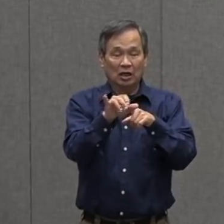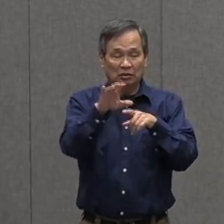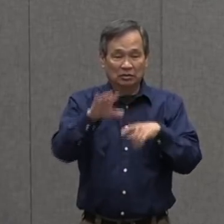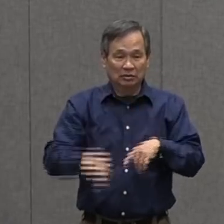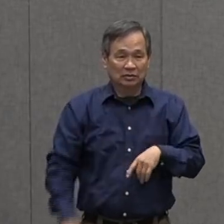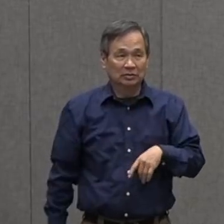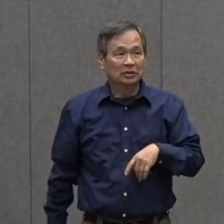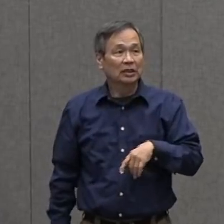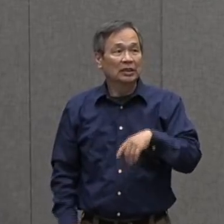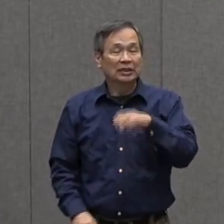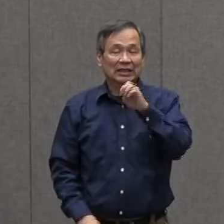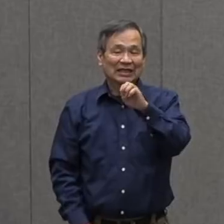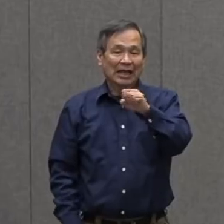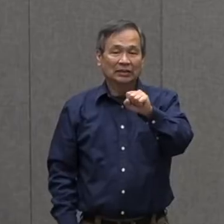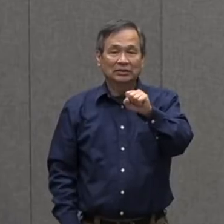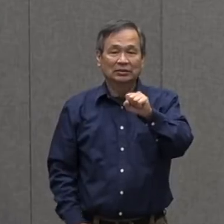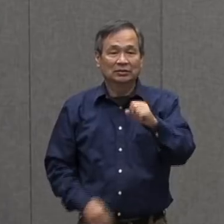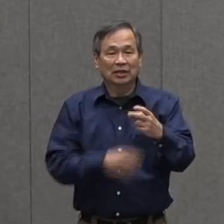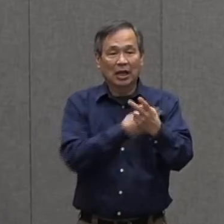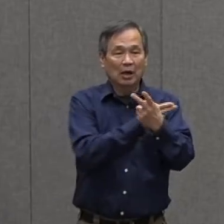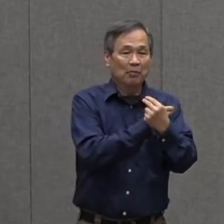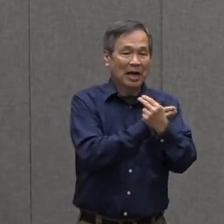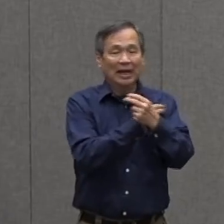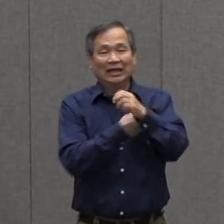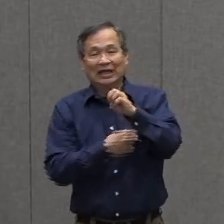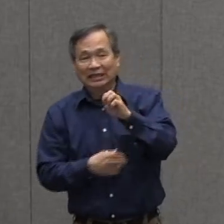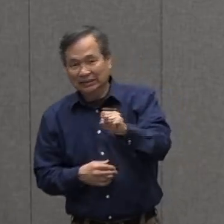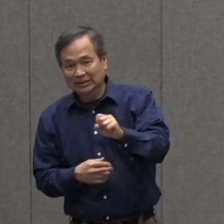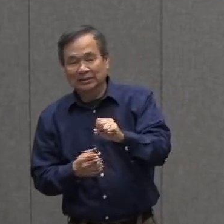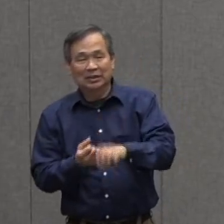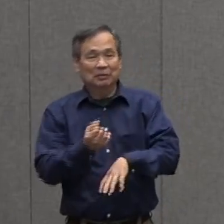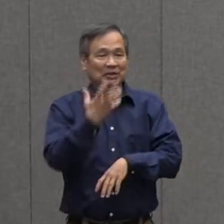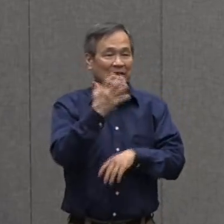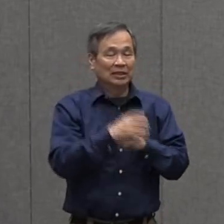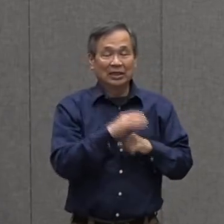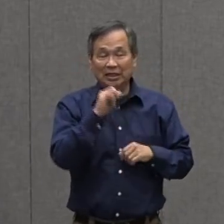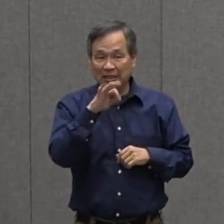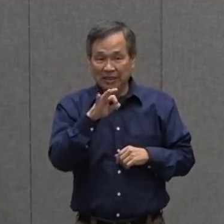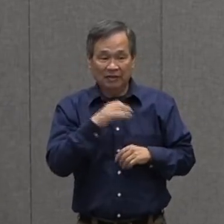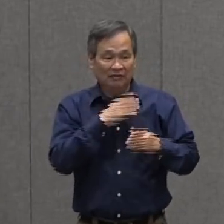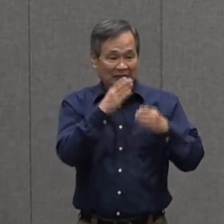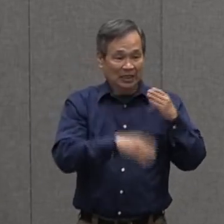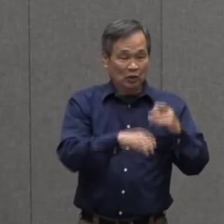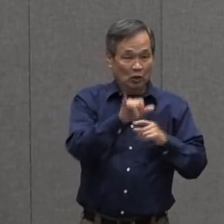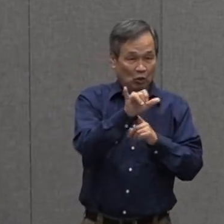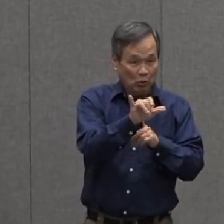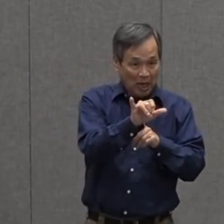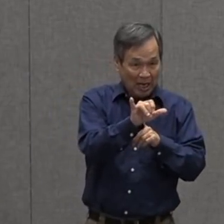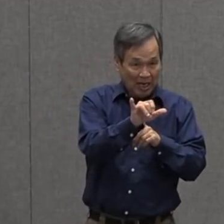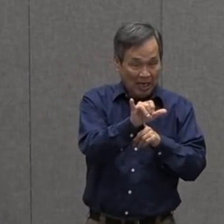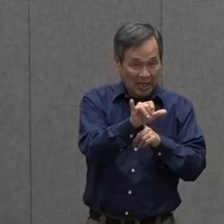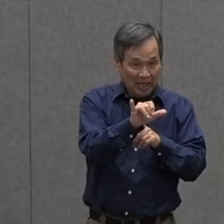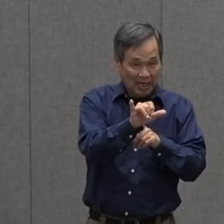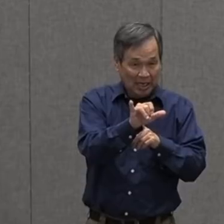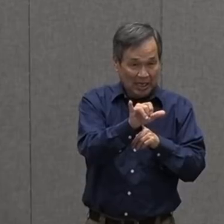It becomes bunnies. If the noun ends in Y, but it has a vowel and then the Y,